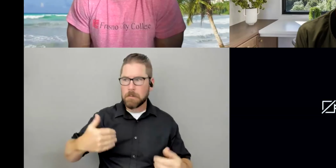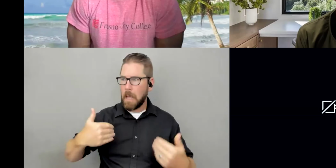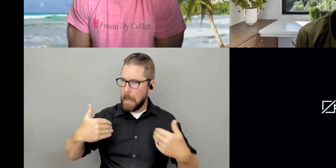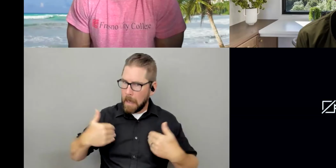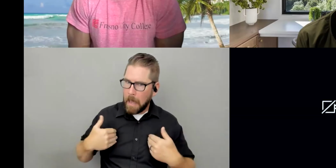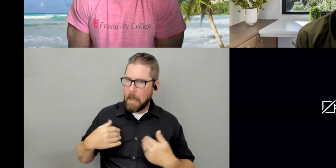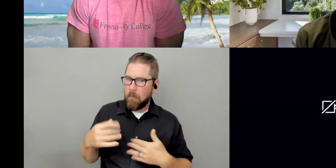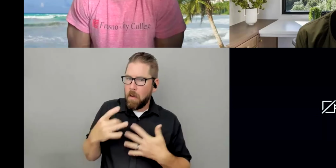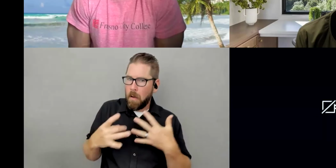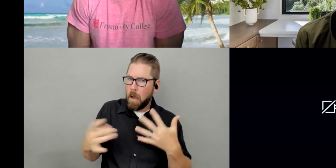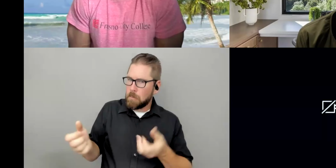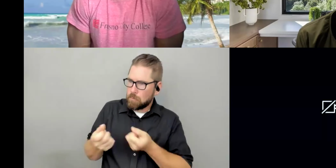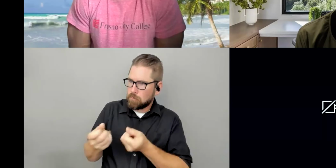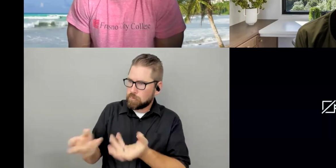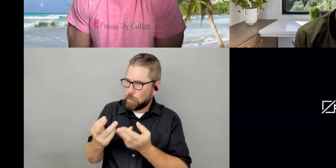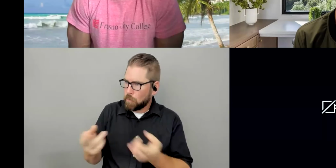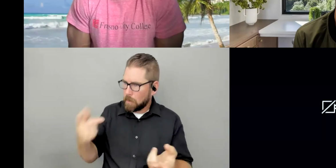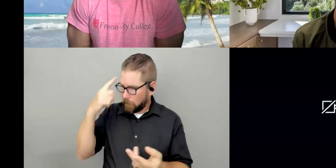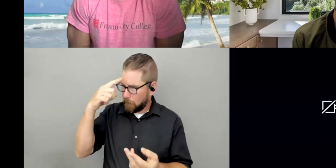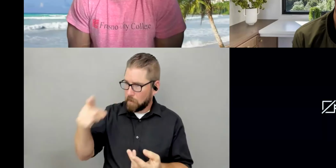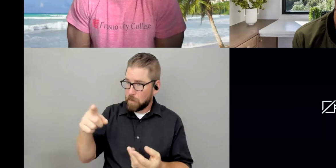because sometimes students don't like to take help. And that's okay.